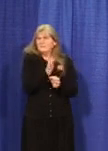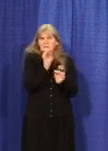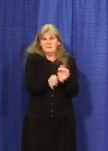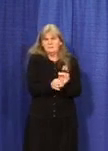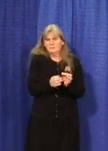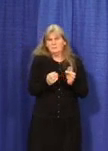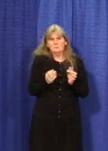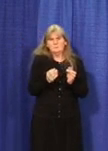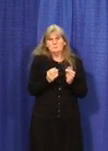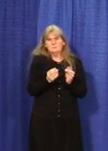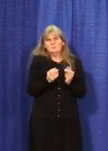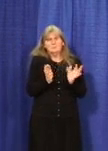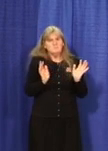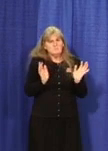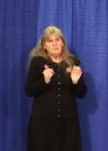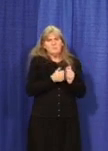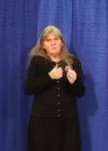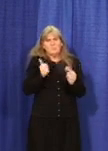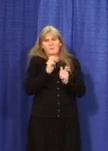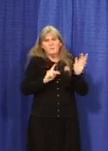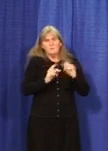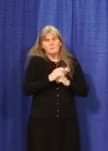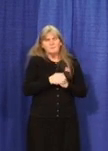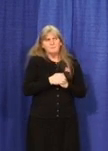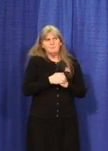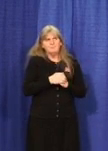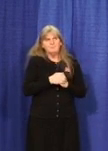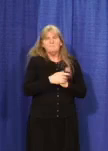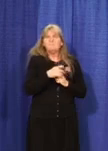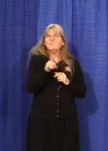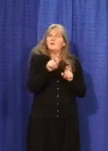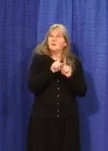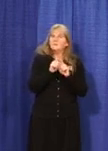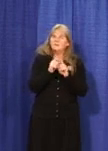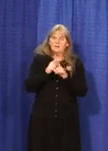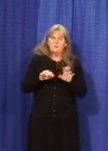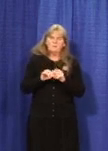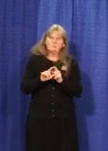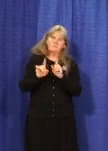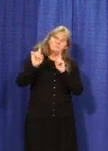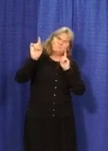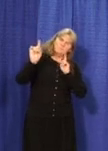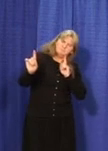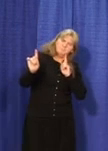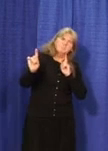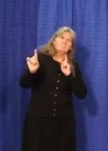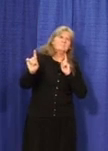So what else is there? Practice physical distancing at all times that you're not within